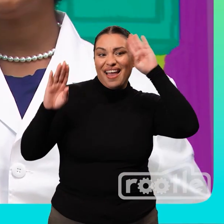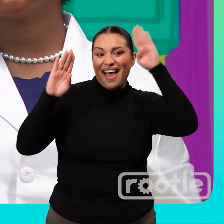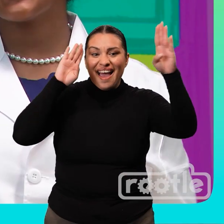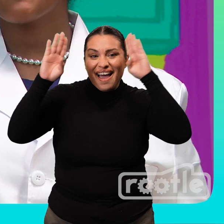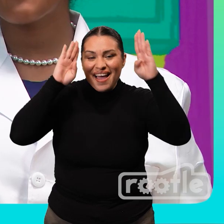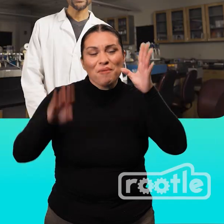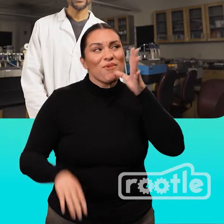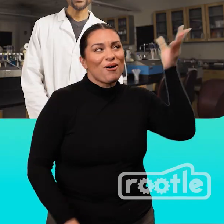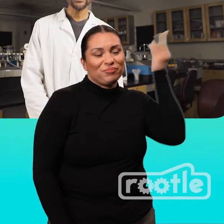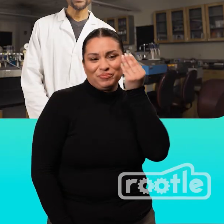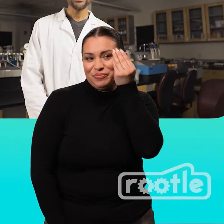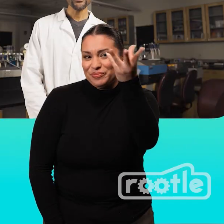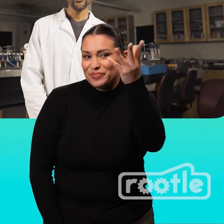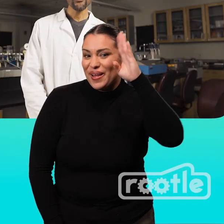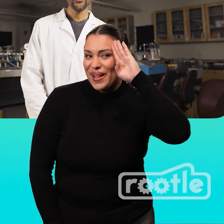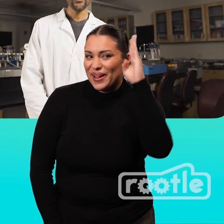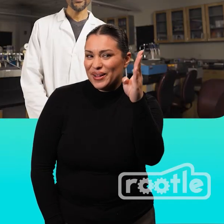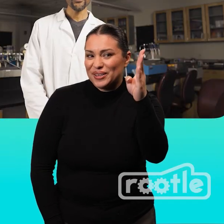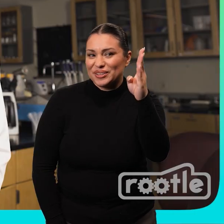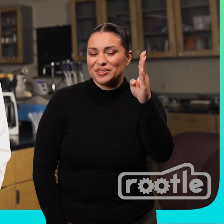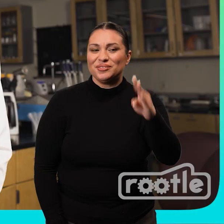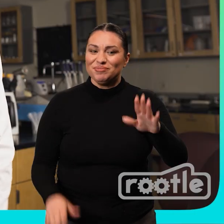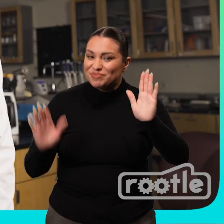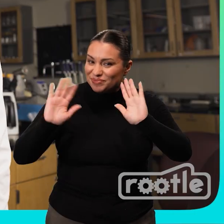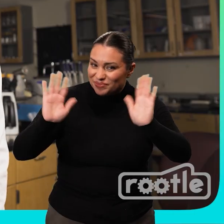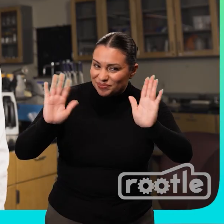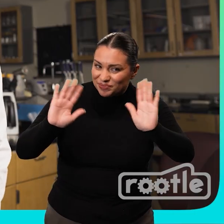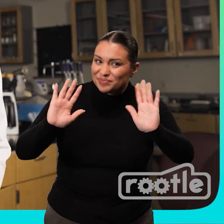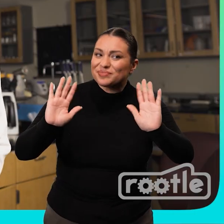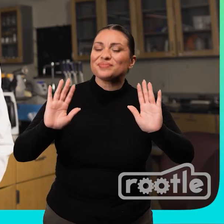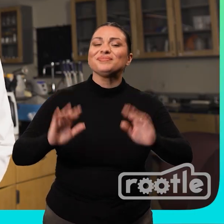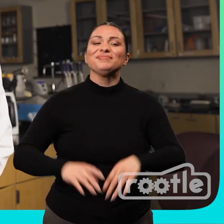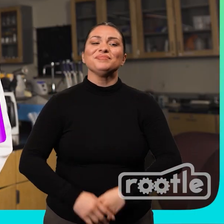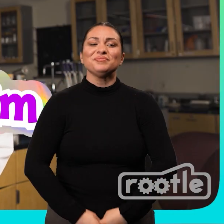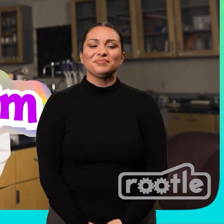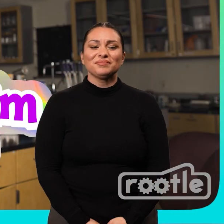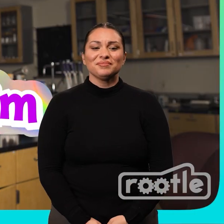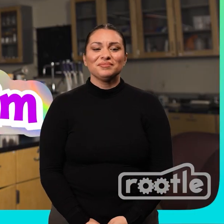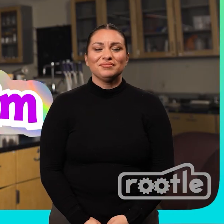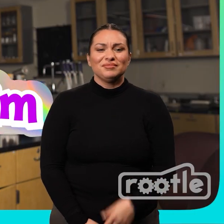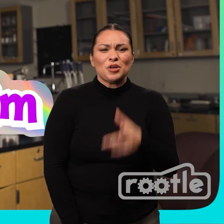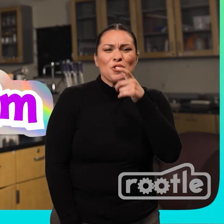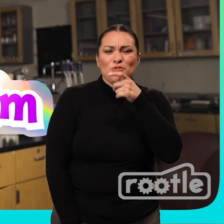Hi, Professor Eric. My mom says hi, too. Hi, Ava. Tell your mom I said hi.